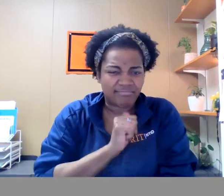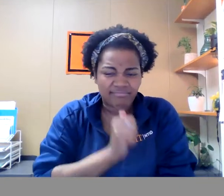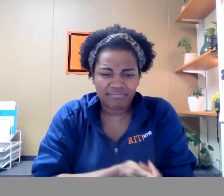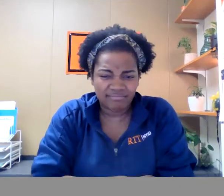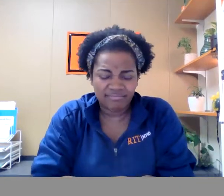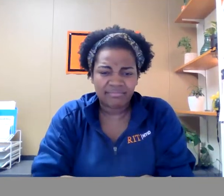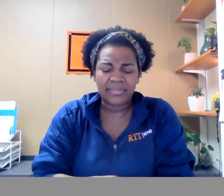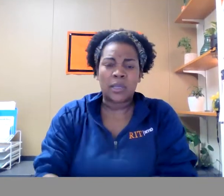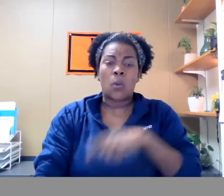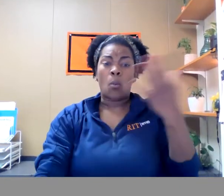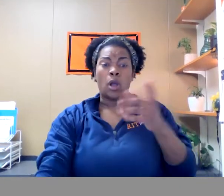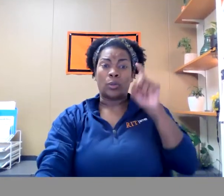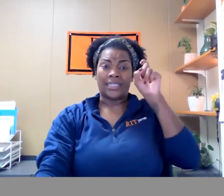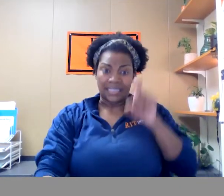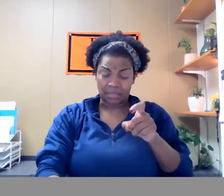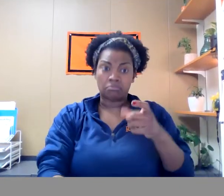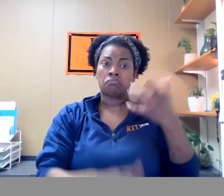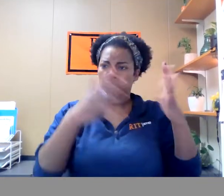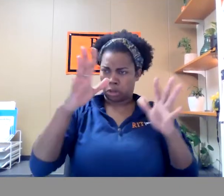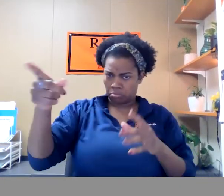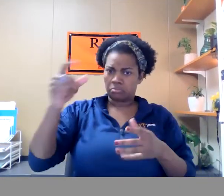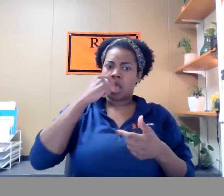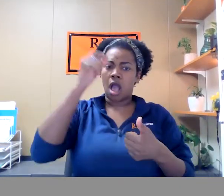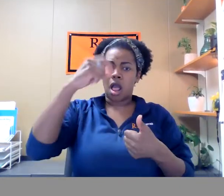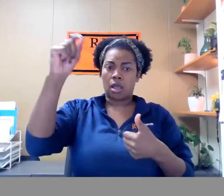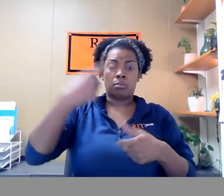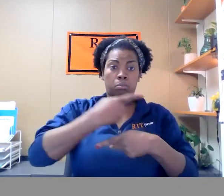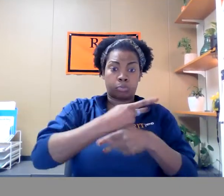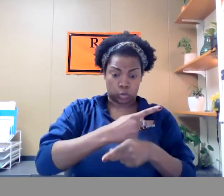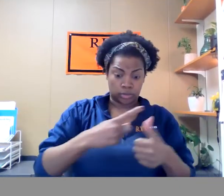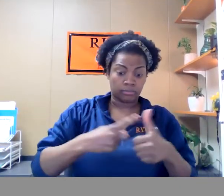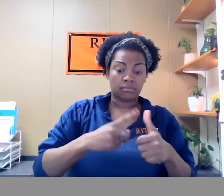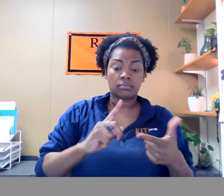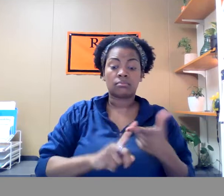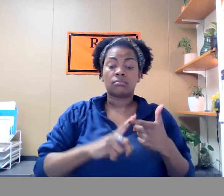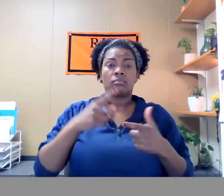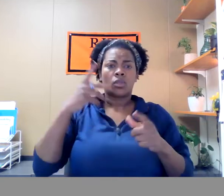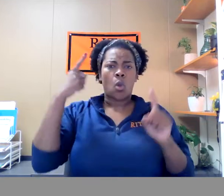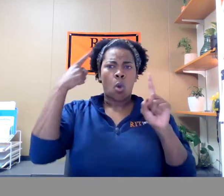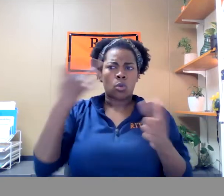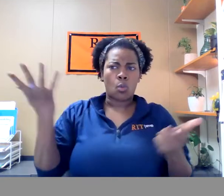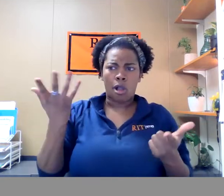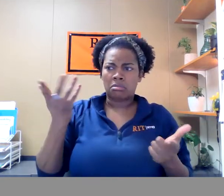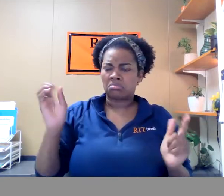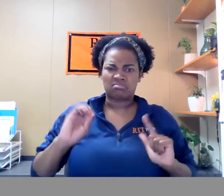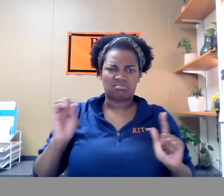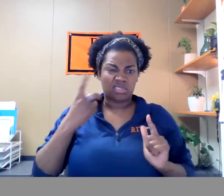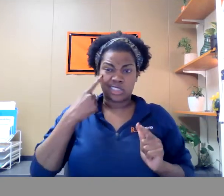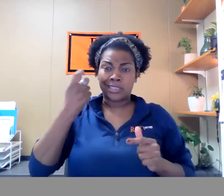Do you feel convinced? Because I'm not feeling like I want to hand off some money to this person. So, yes, it's essential to talk about the product,